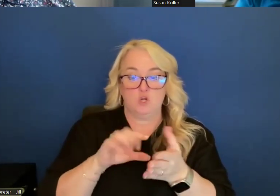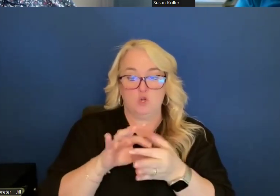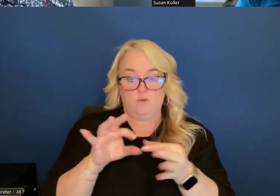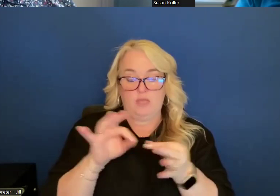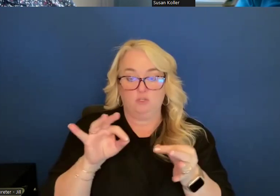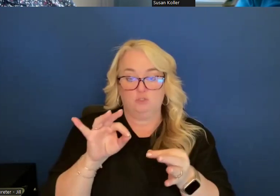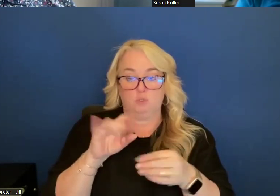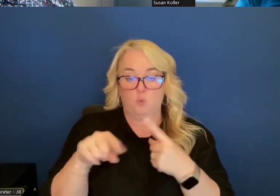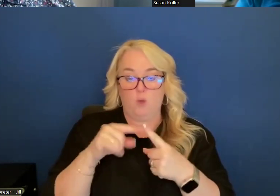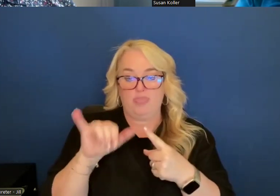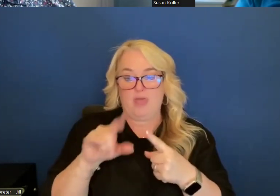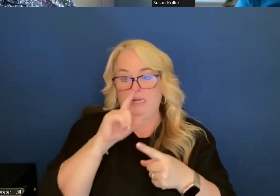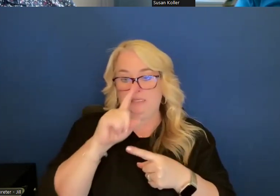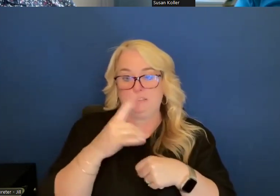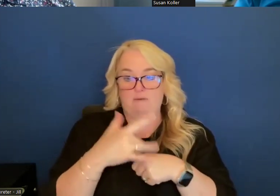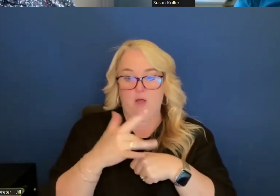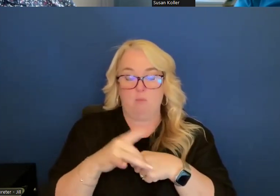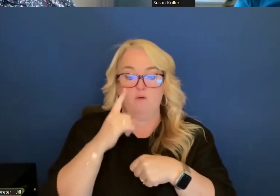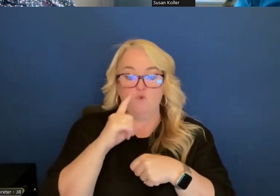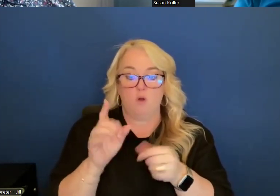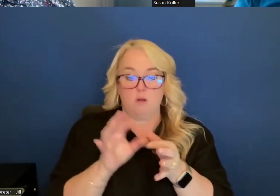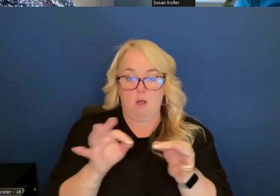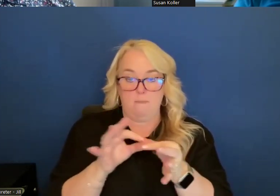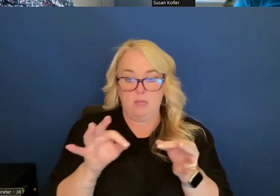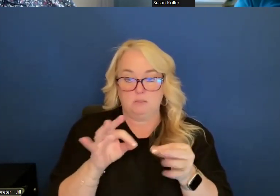available to comment on a waiver. Because even though I